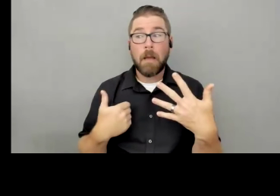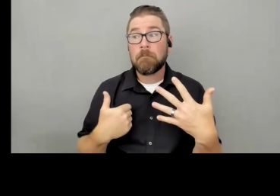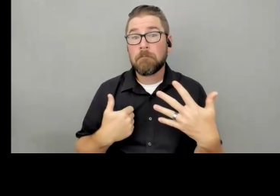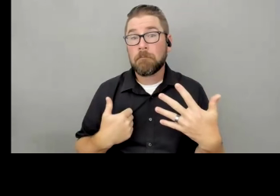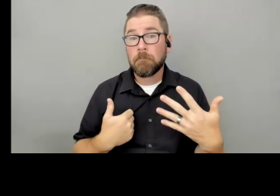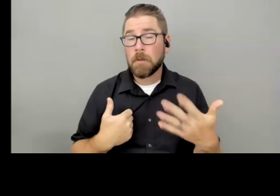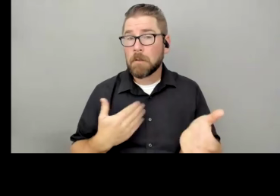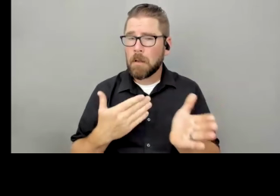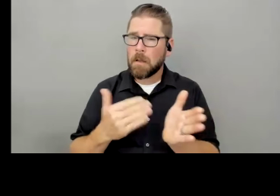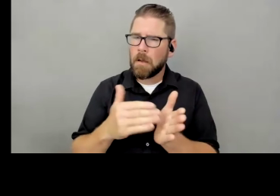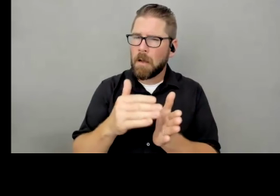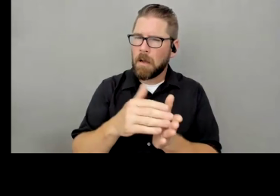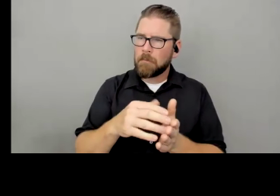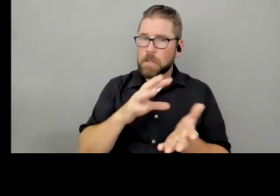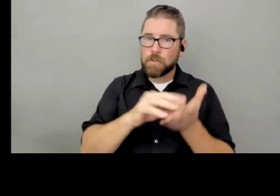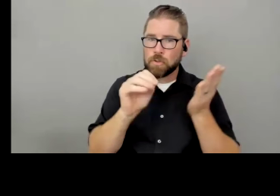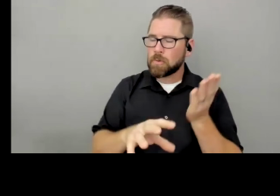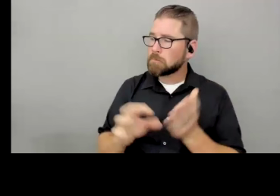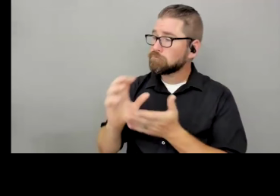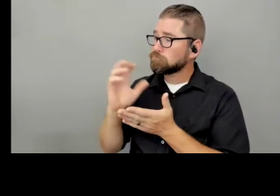to that support service, it can and does make a difference.